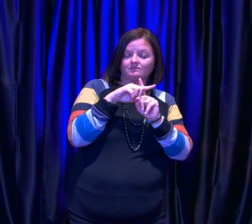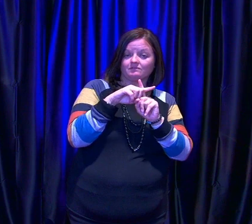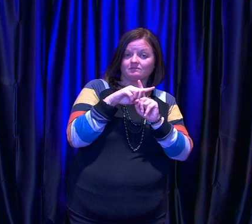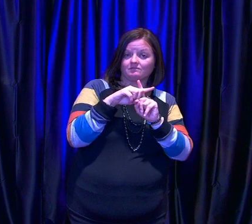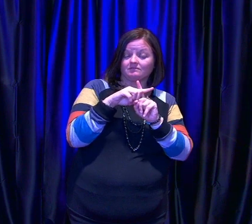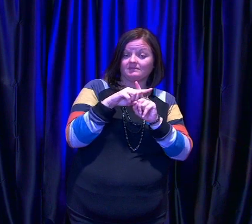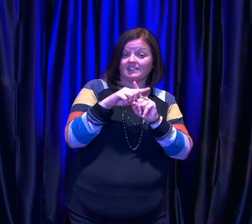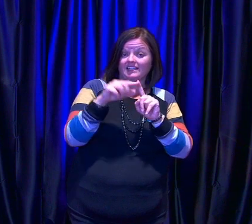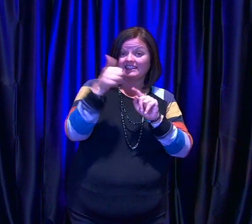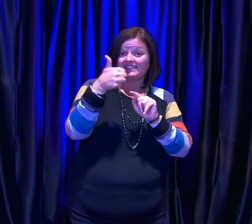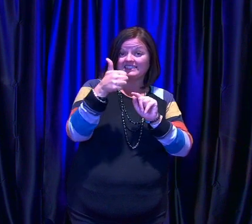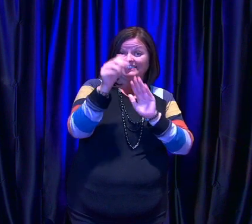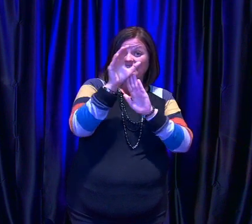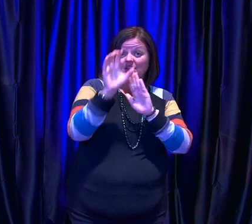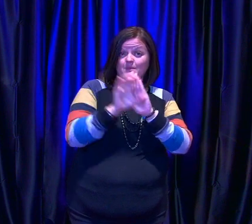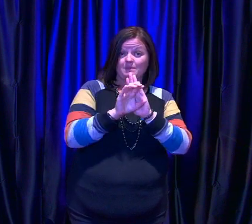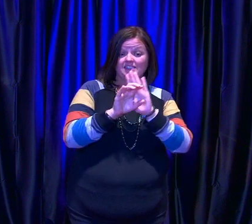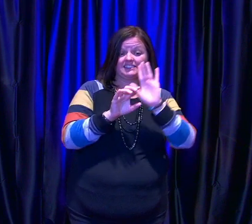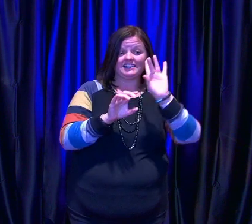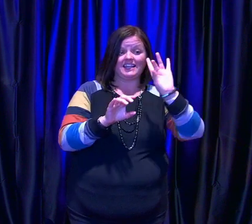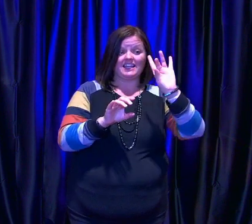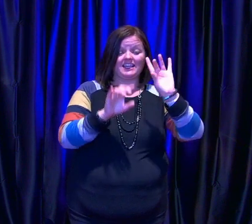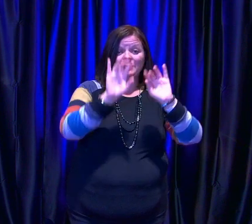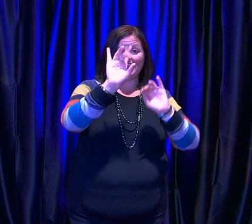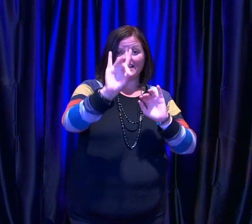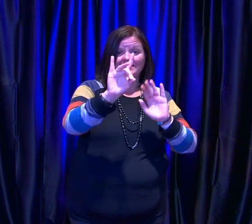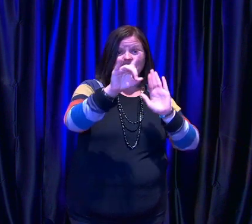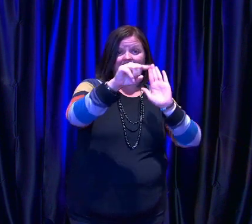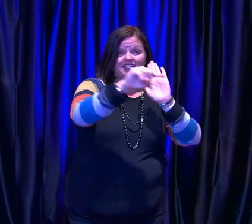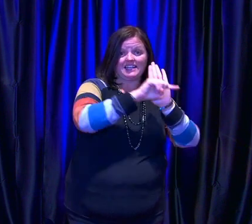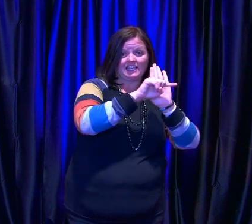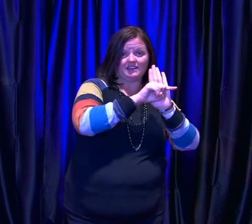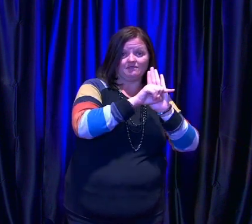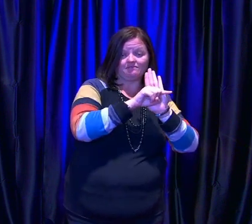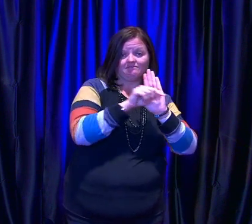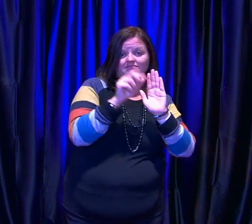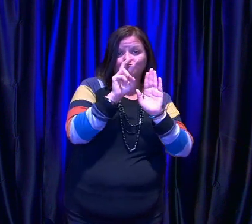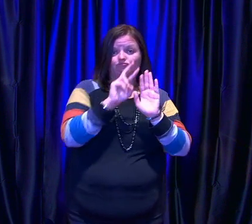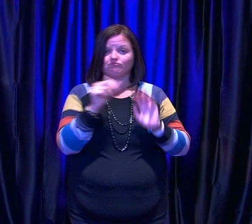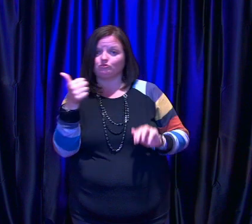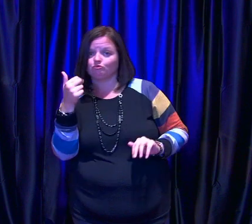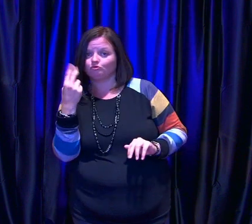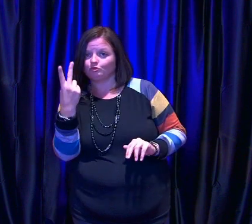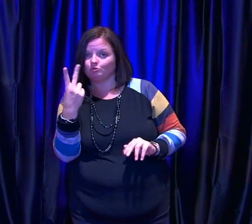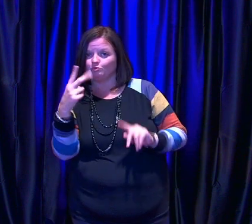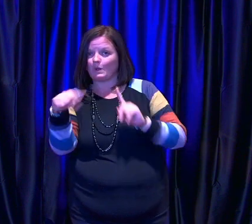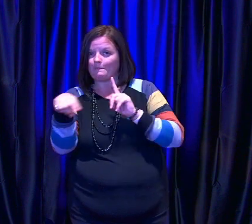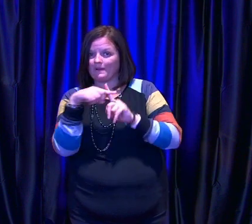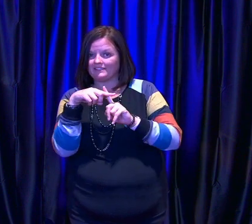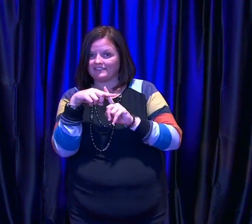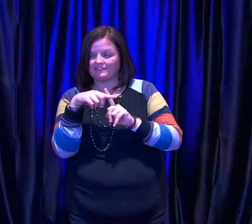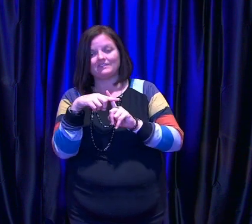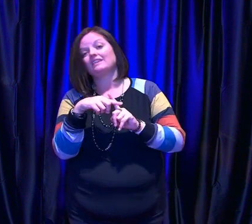eight that are negative the thou shalt nots this one is positive the other one is honoring your father